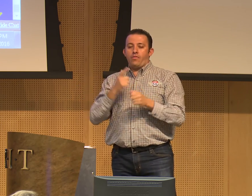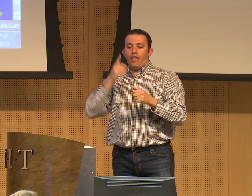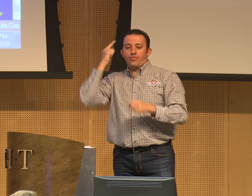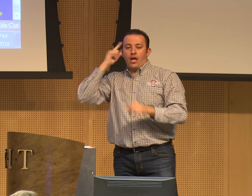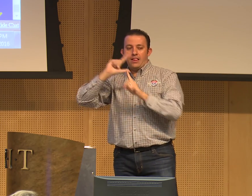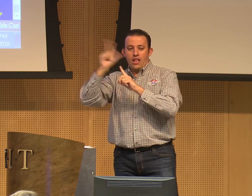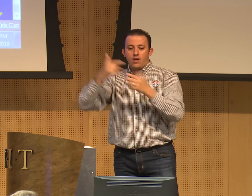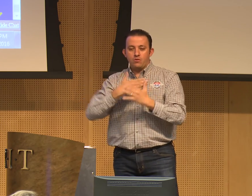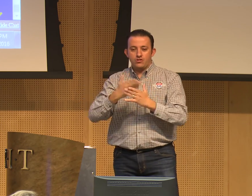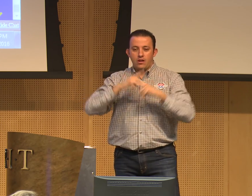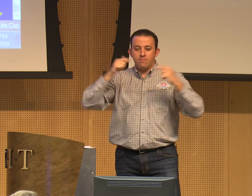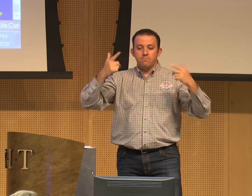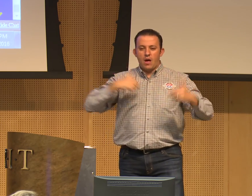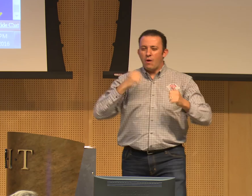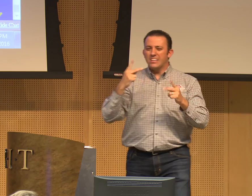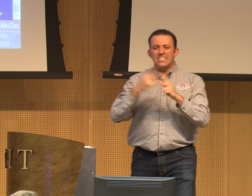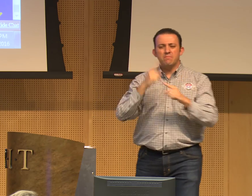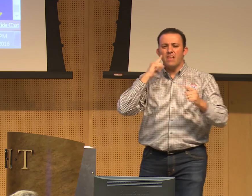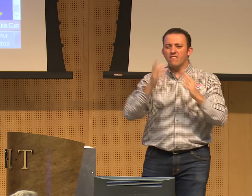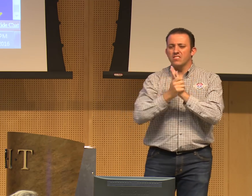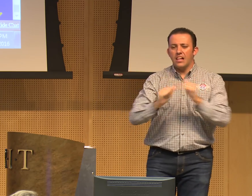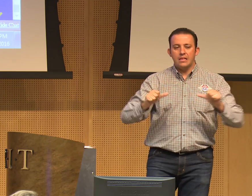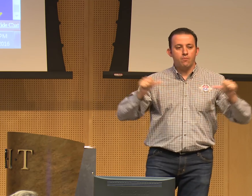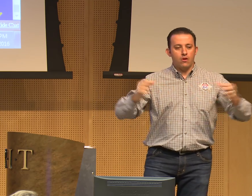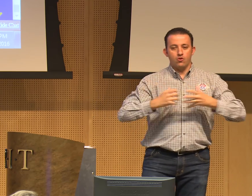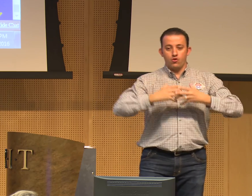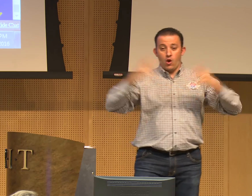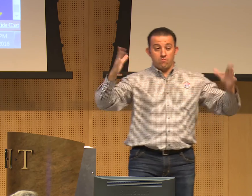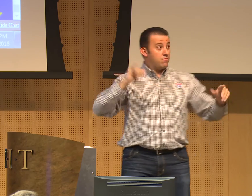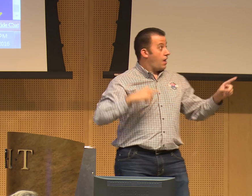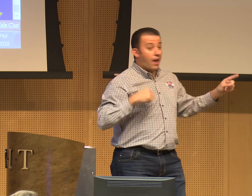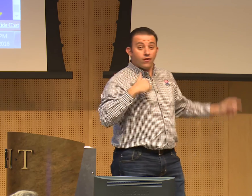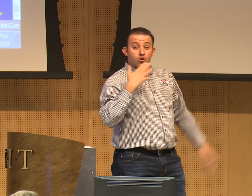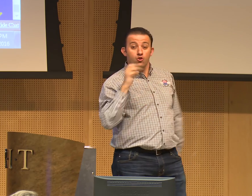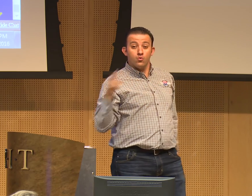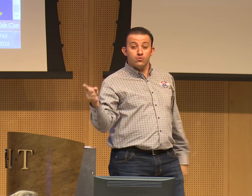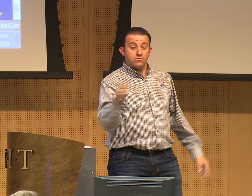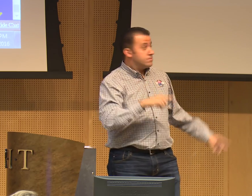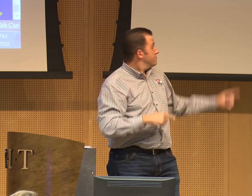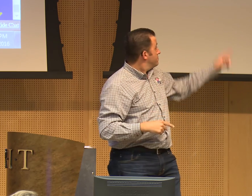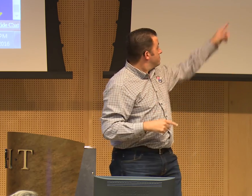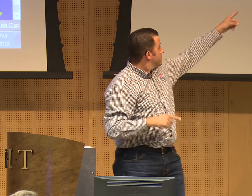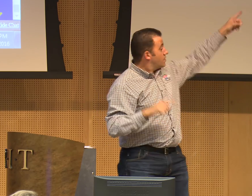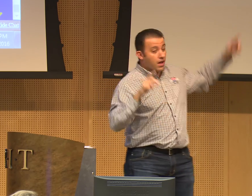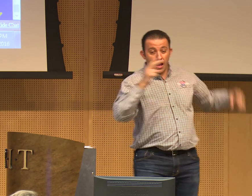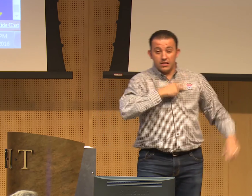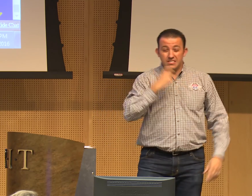who are also wanting to be inspired and take on new roles, but I've got good news for you.